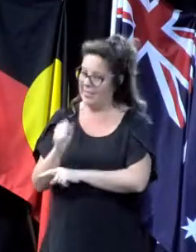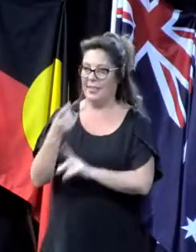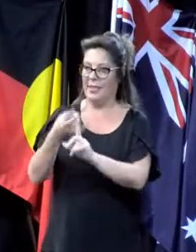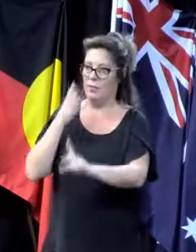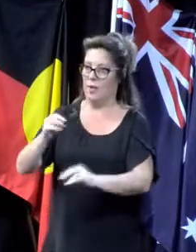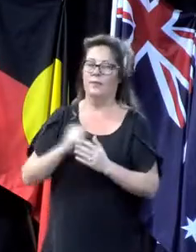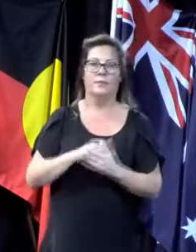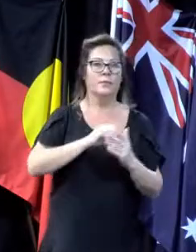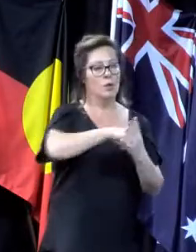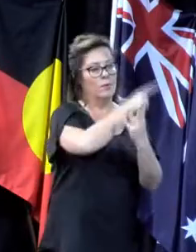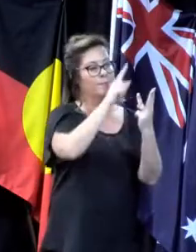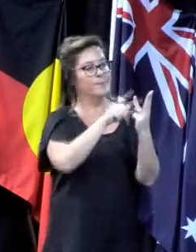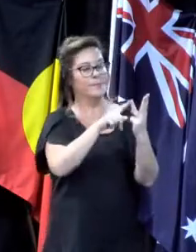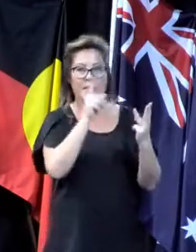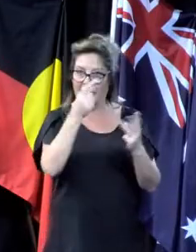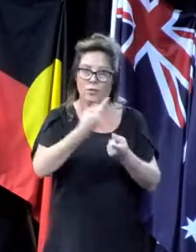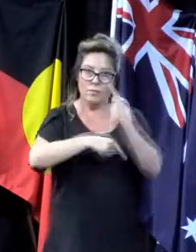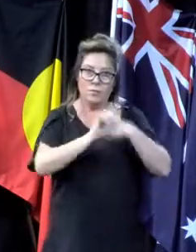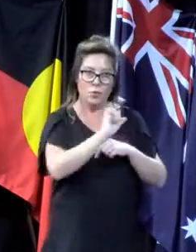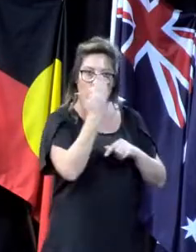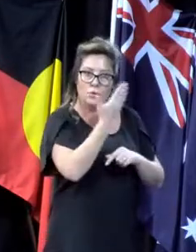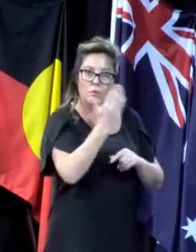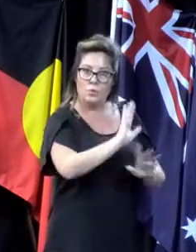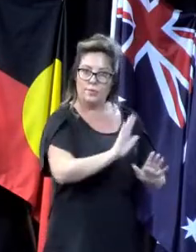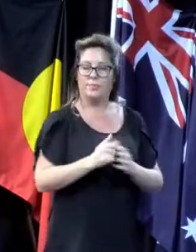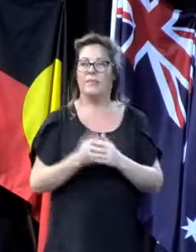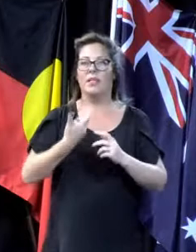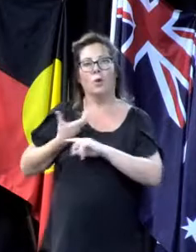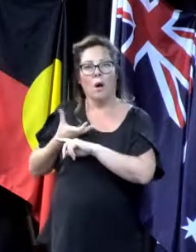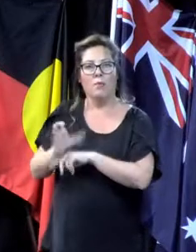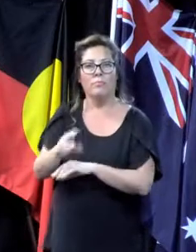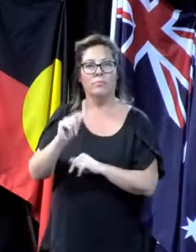Sure. So, I was appointed to Thuringowa State High School as the head